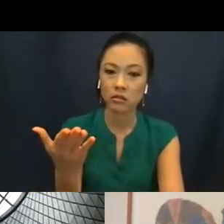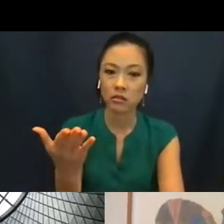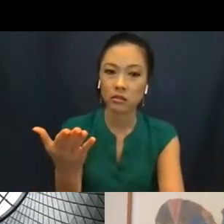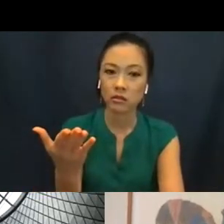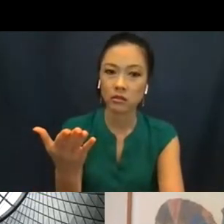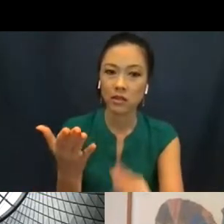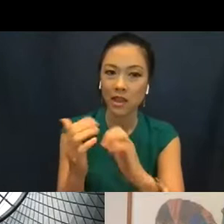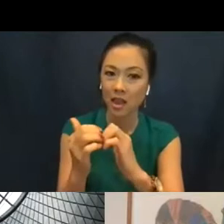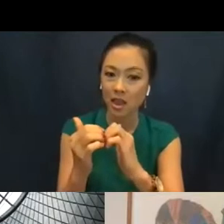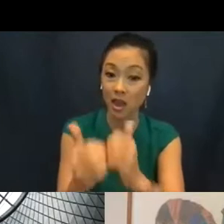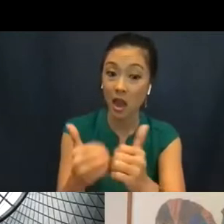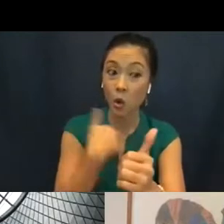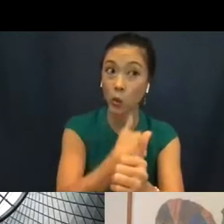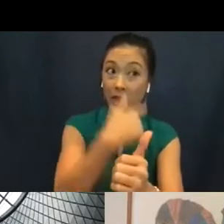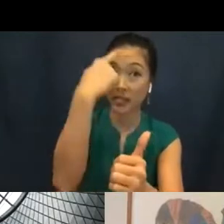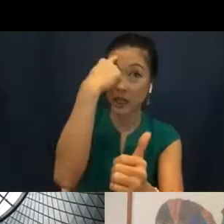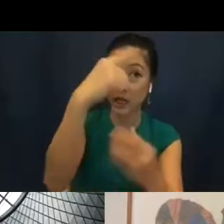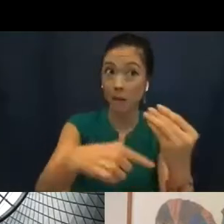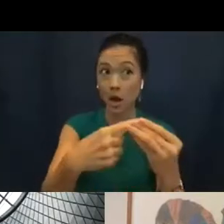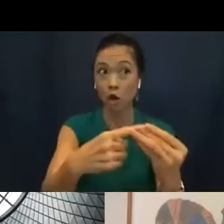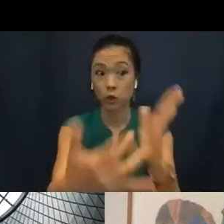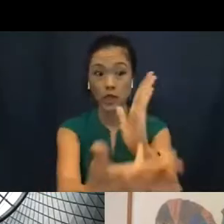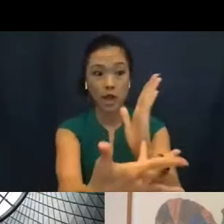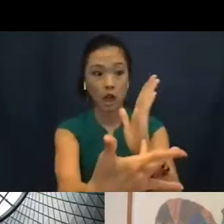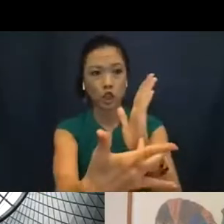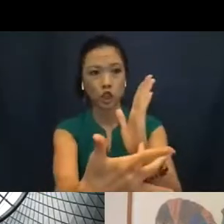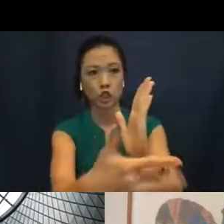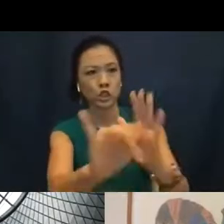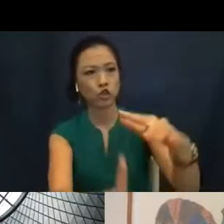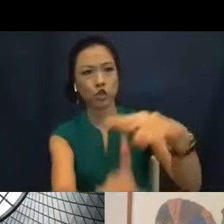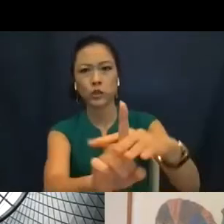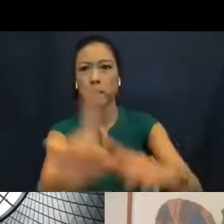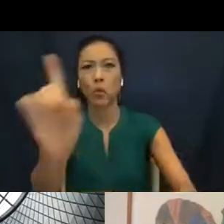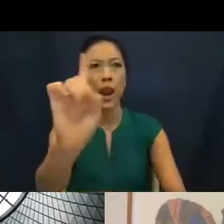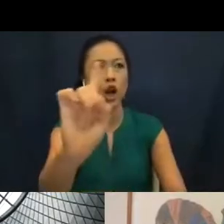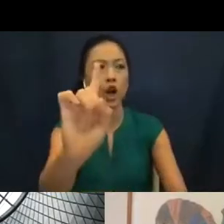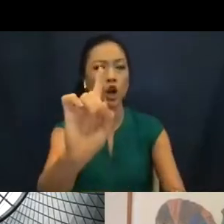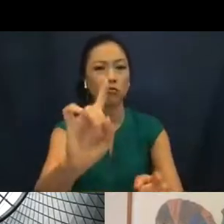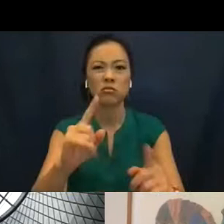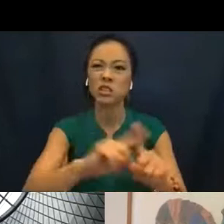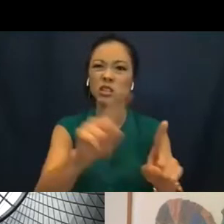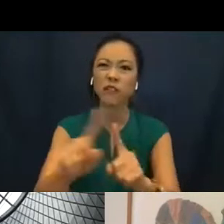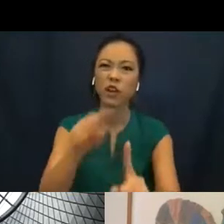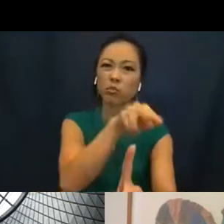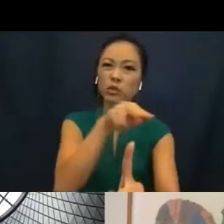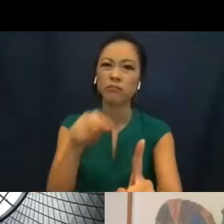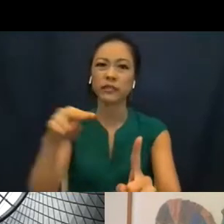where technology is showing up. Is it in the treatment of our bodies right now? Is it in